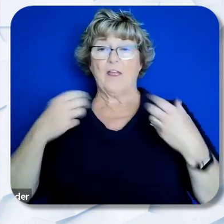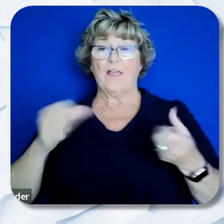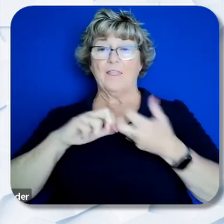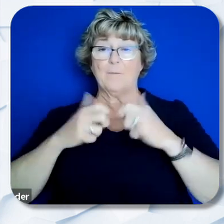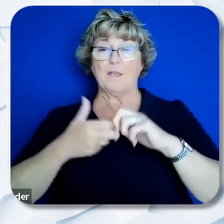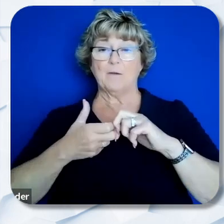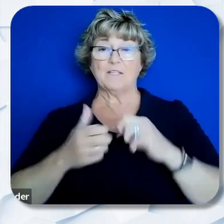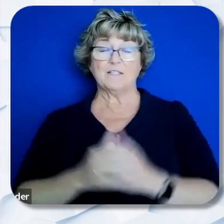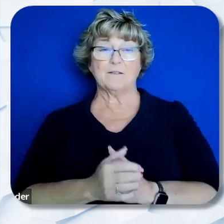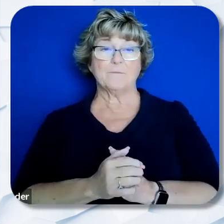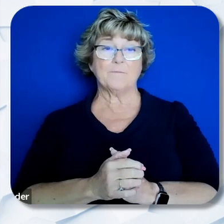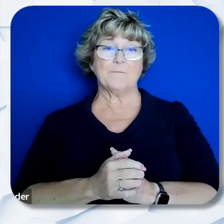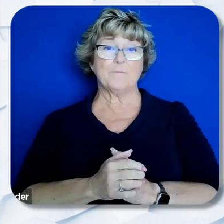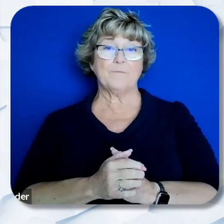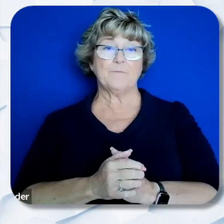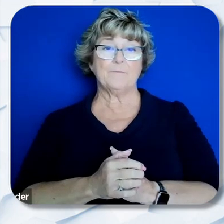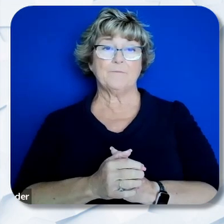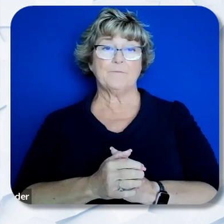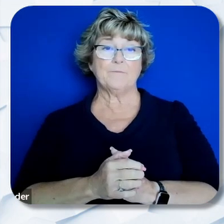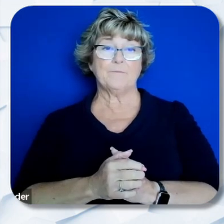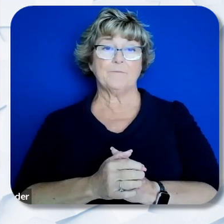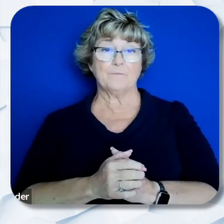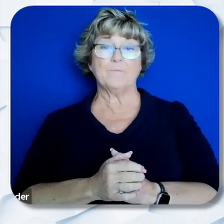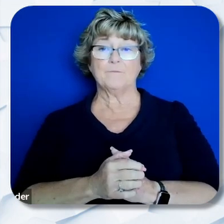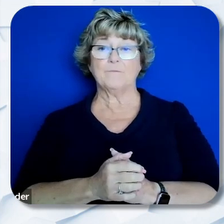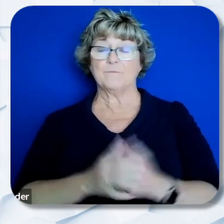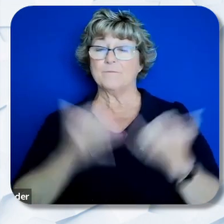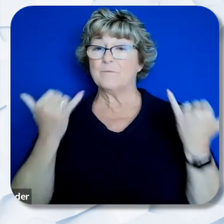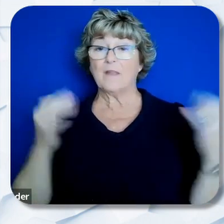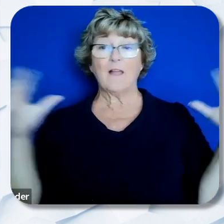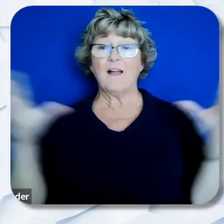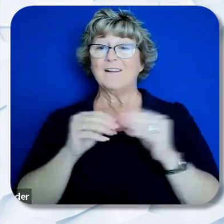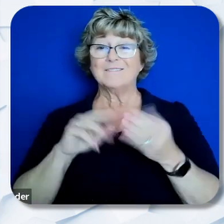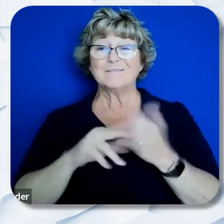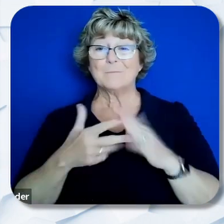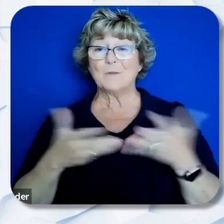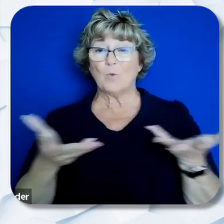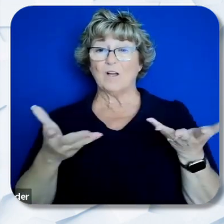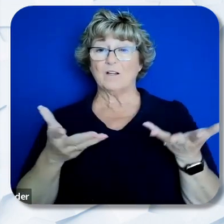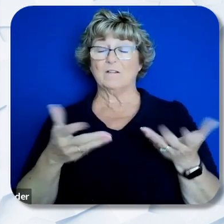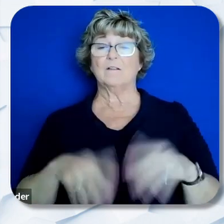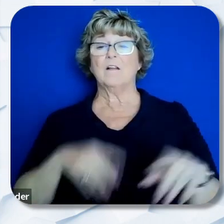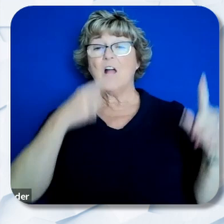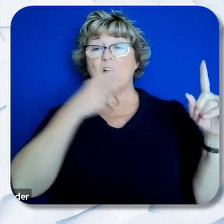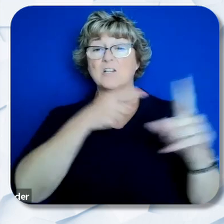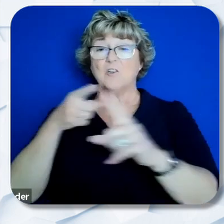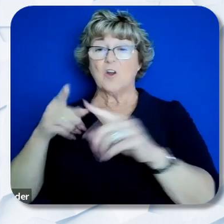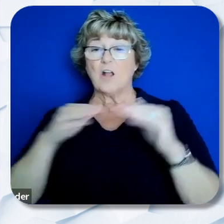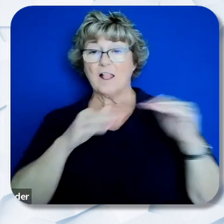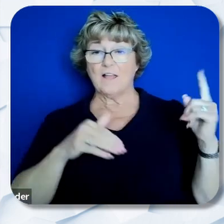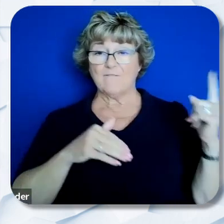All right. So what does all this mean? Ultimately so Targeted Level 1 means that you're not